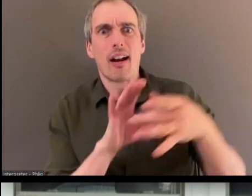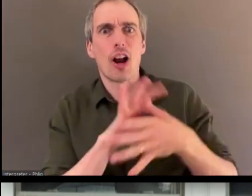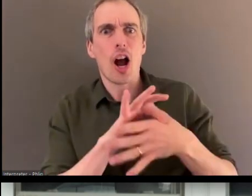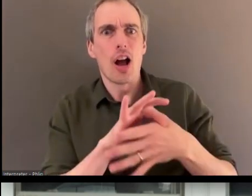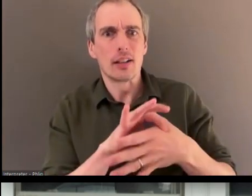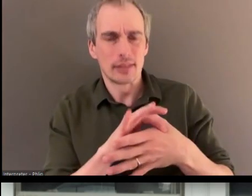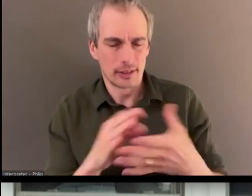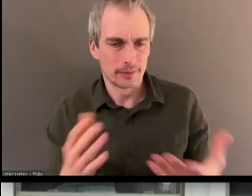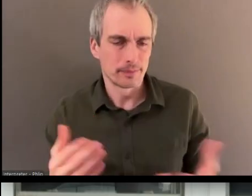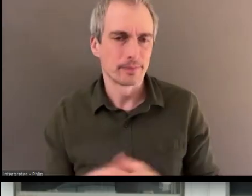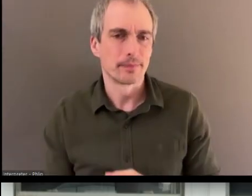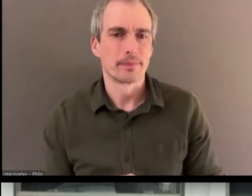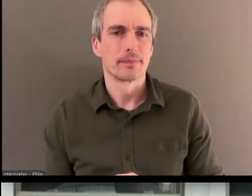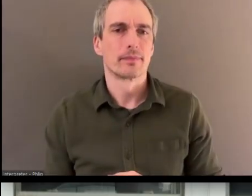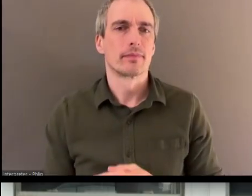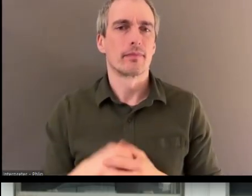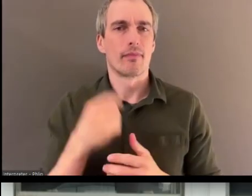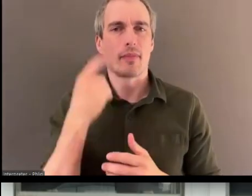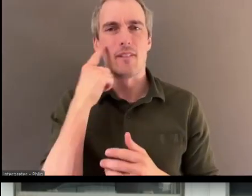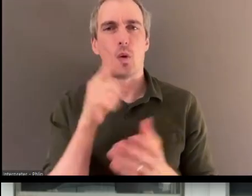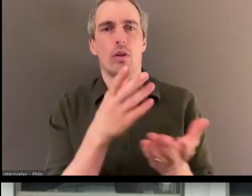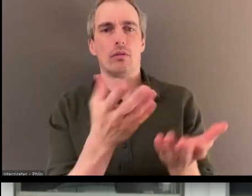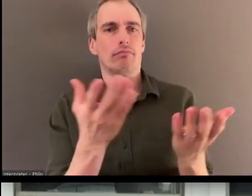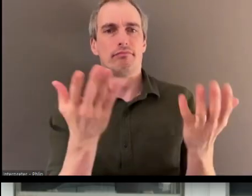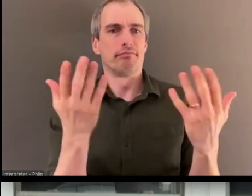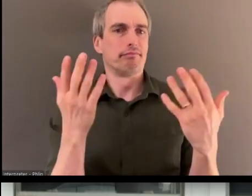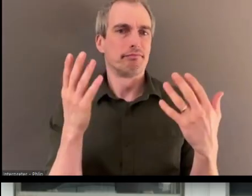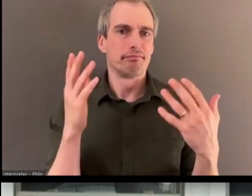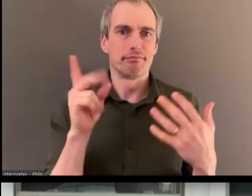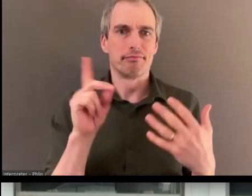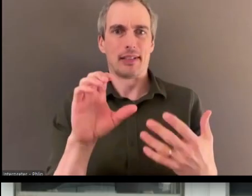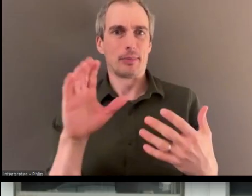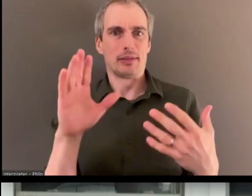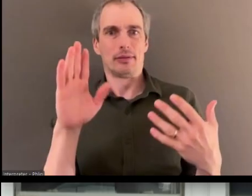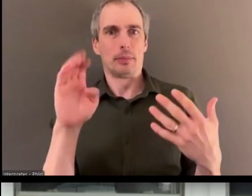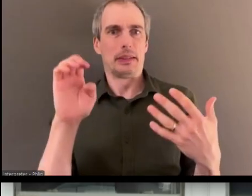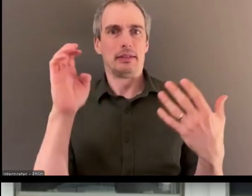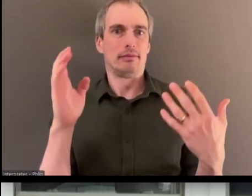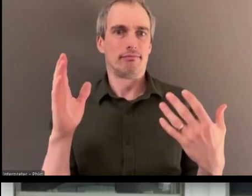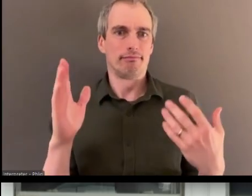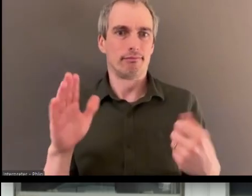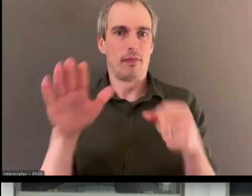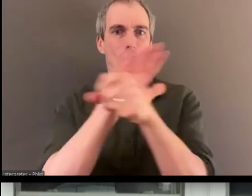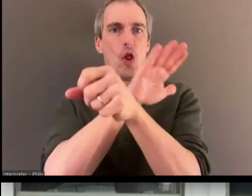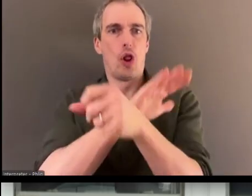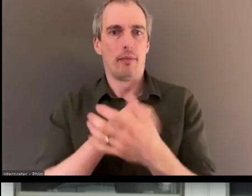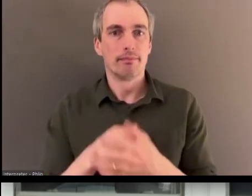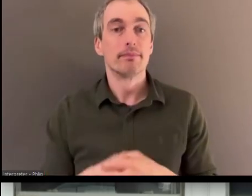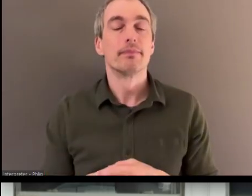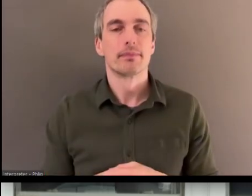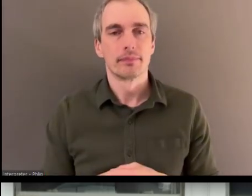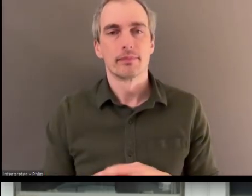full. And then finally, or not finally, but the main show is the translation step.